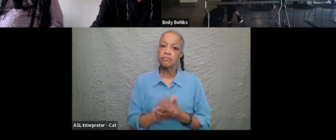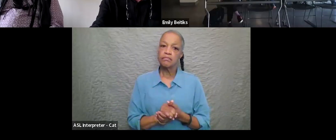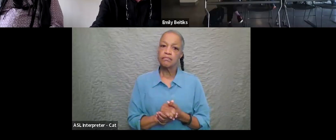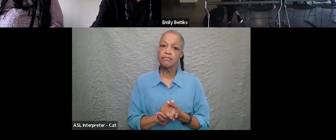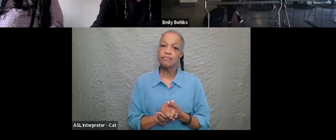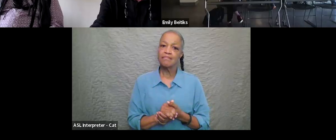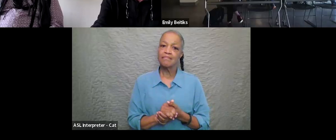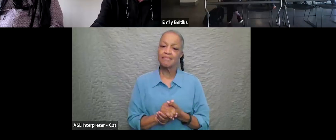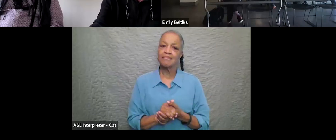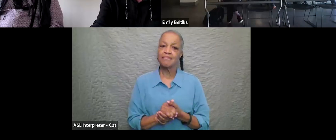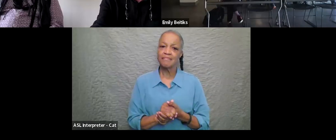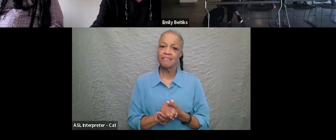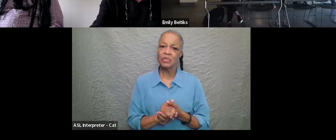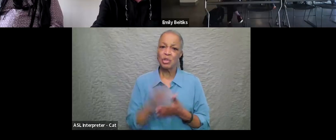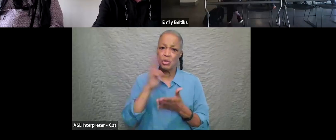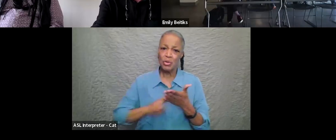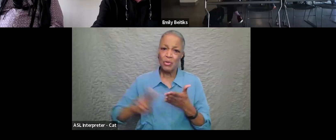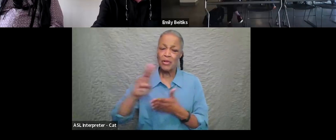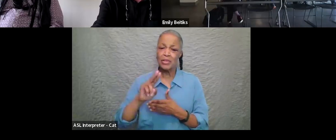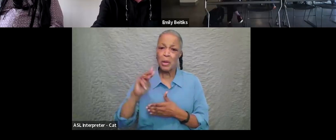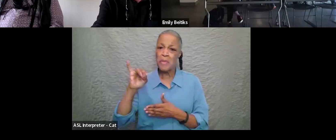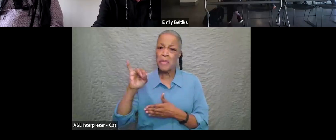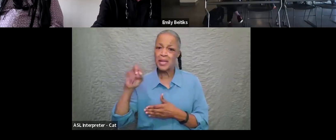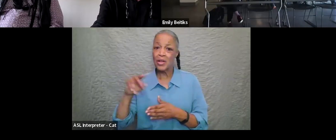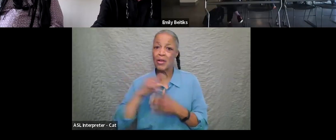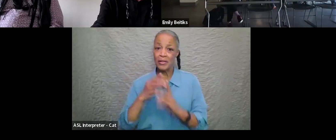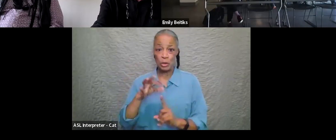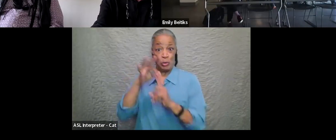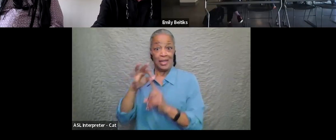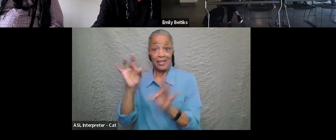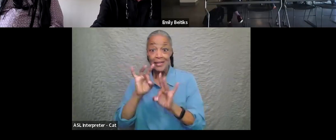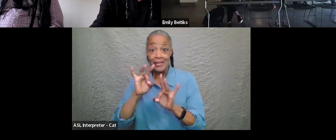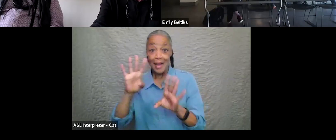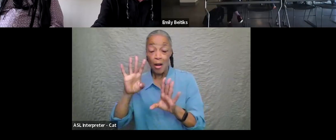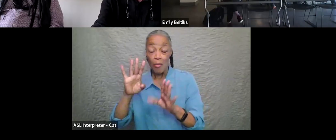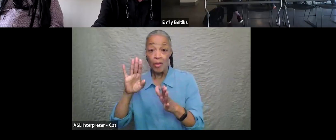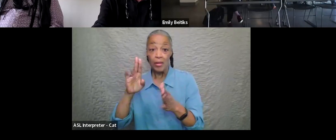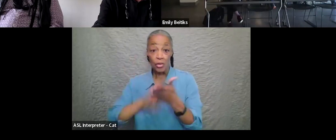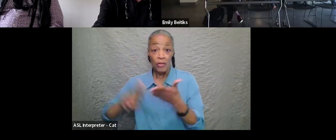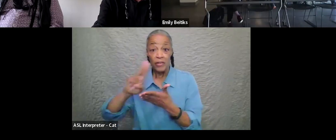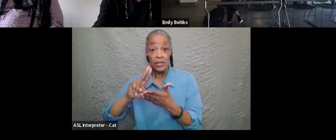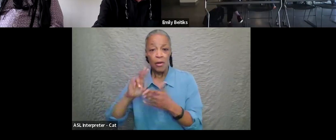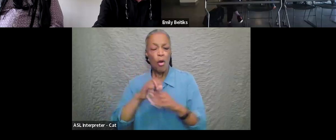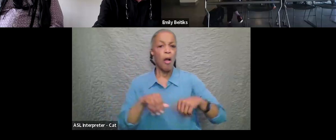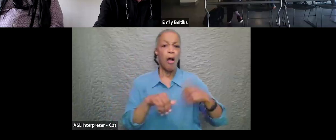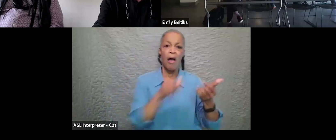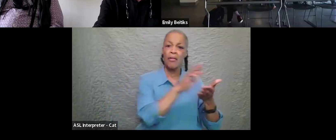"Is the University of Minnesota a uniquely terrible institution or are other institutions just as bad?"